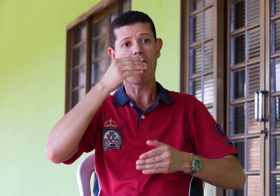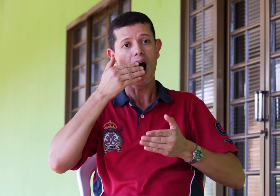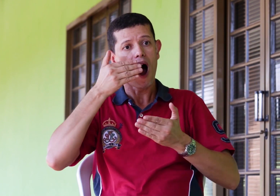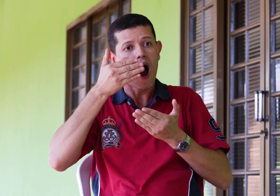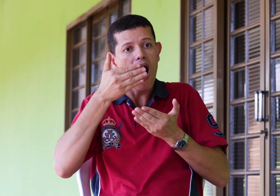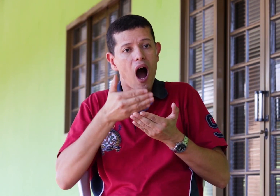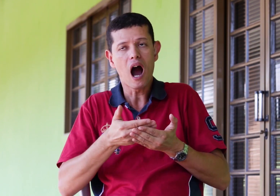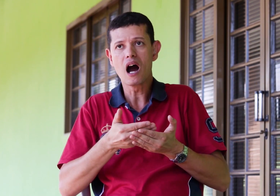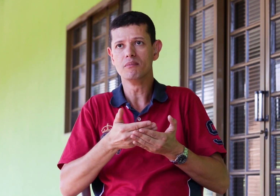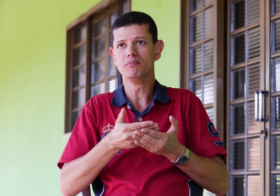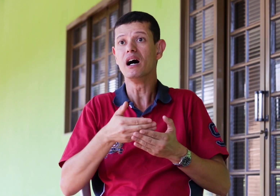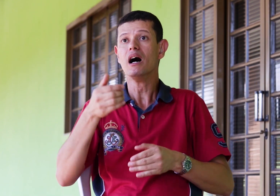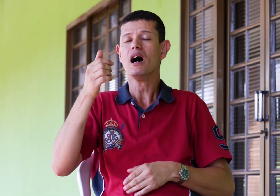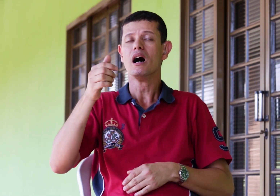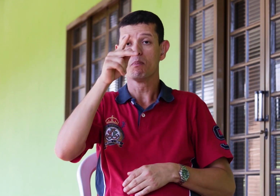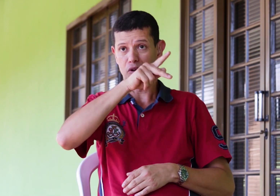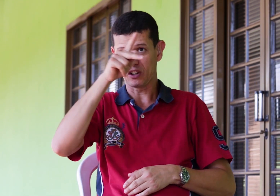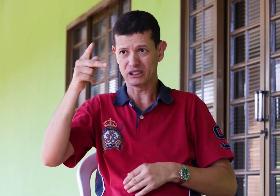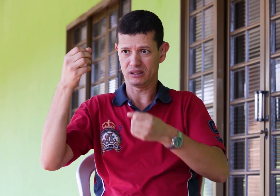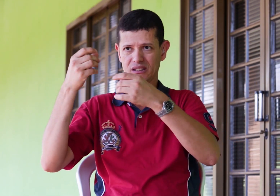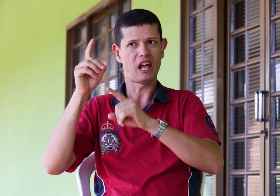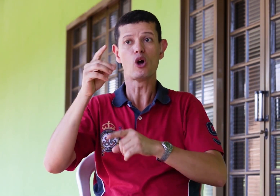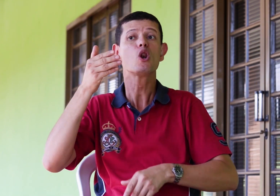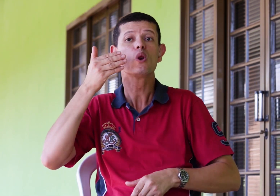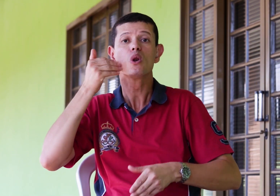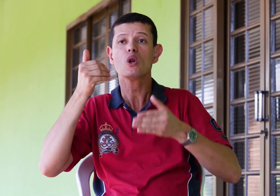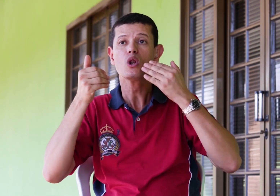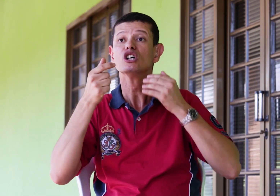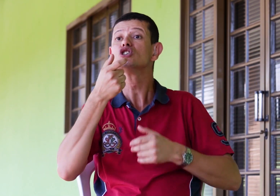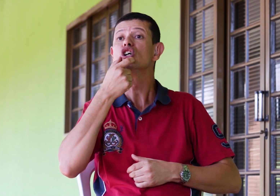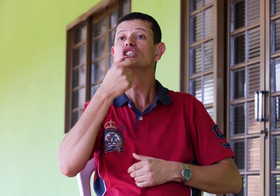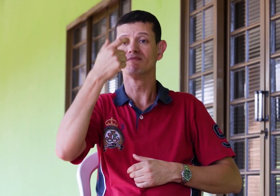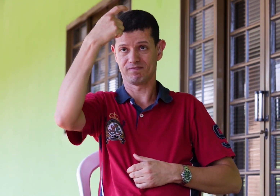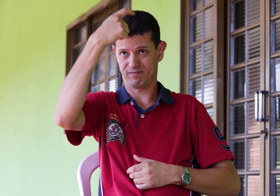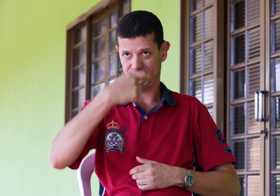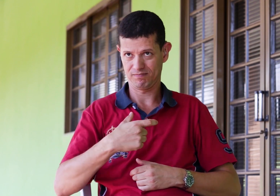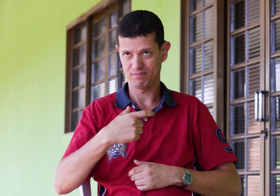My mother was impressed with my capacity to learn but no one was teaching me.